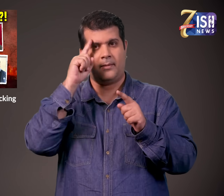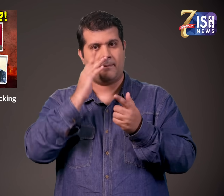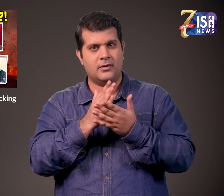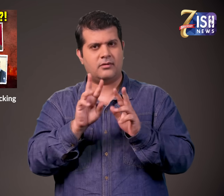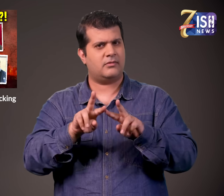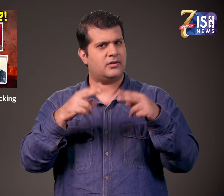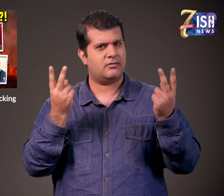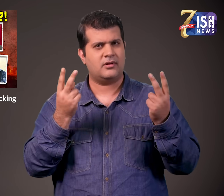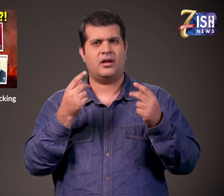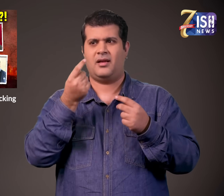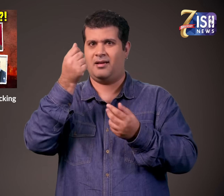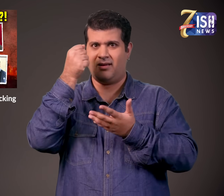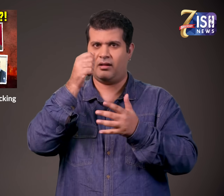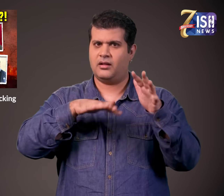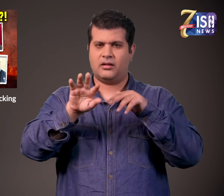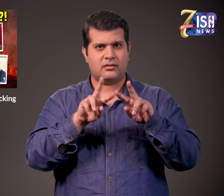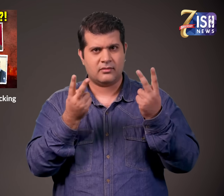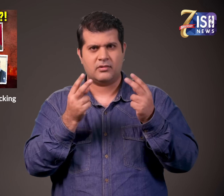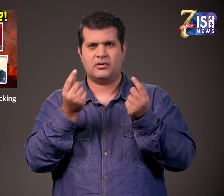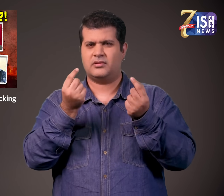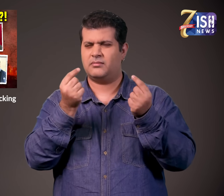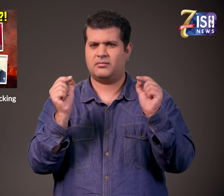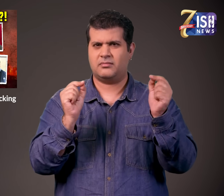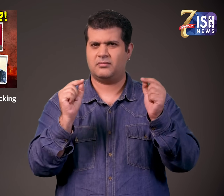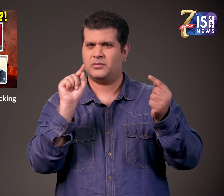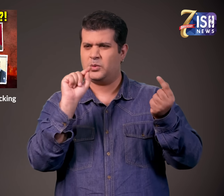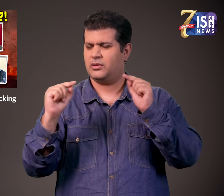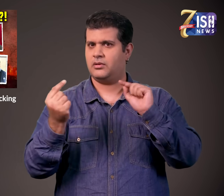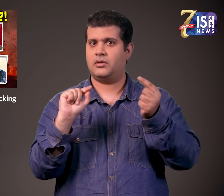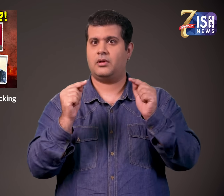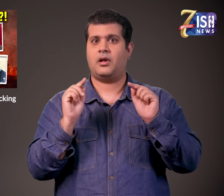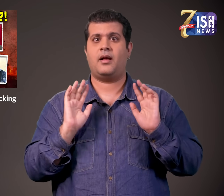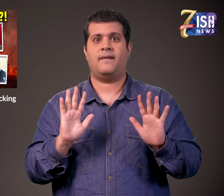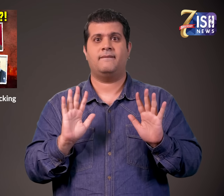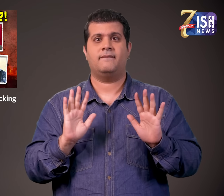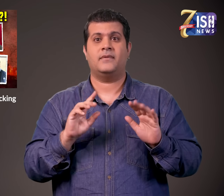They clashed over ideology, funding, and financial planning.